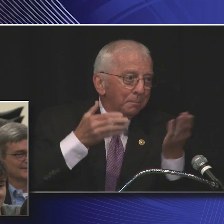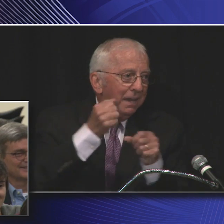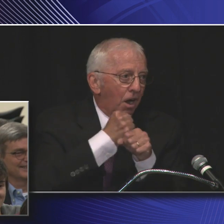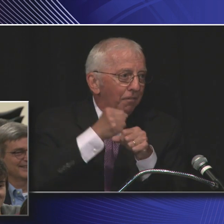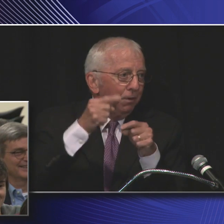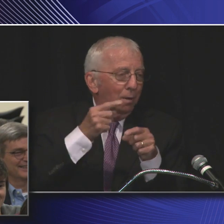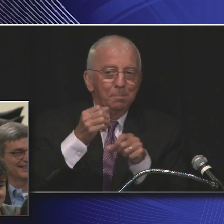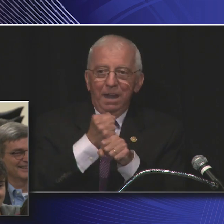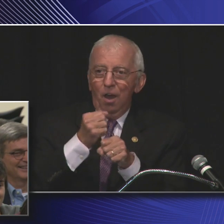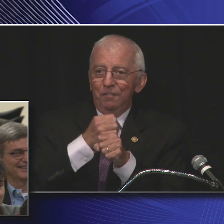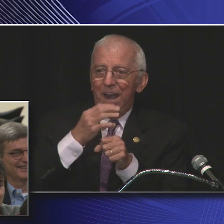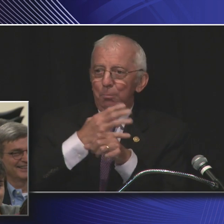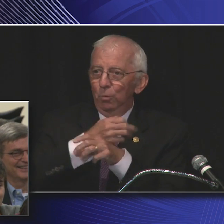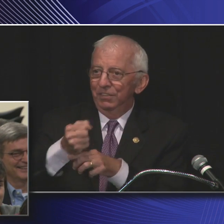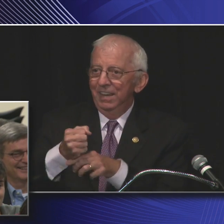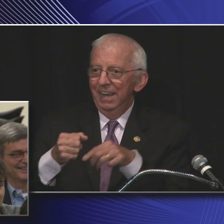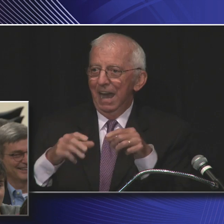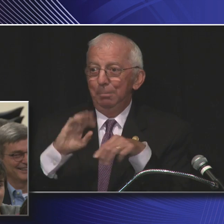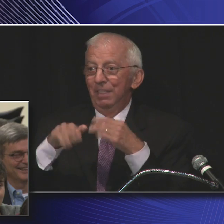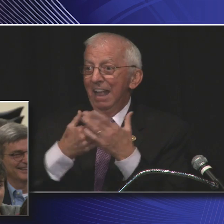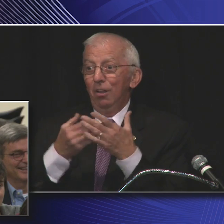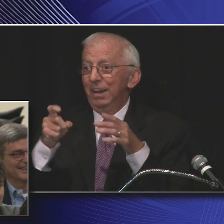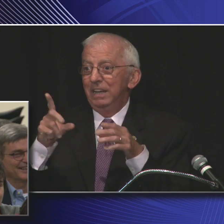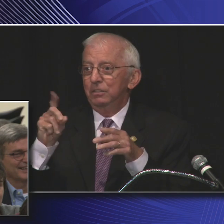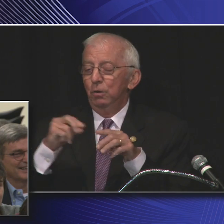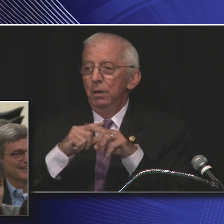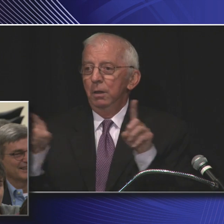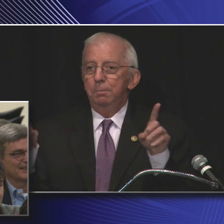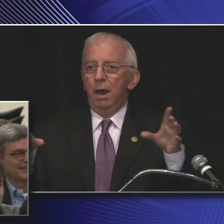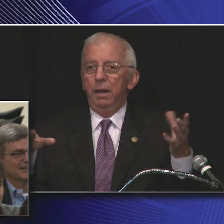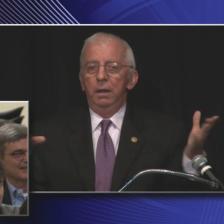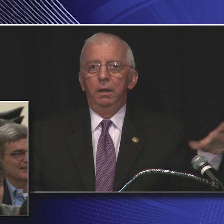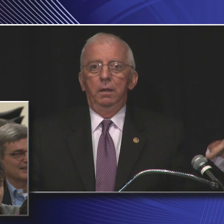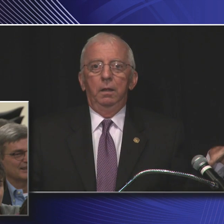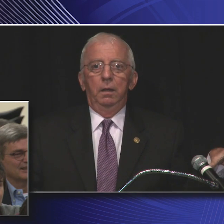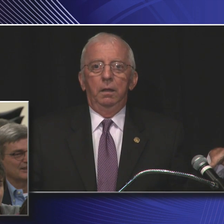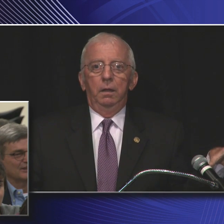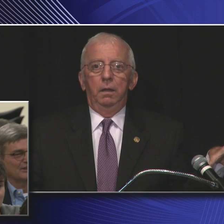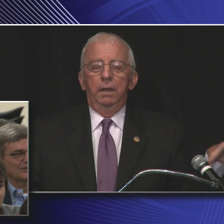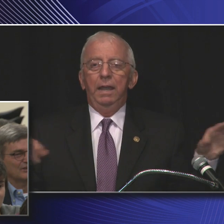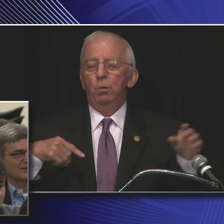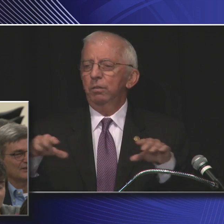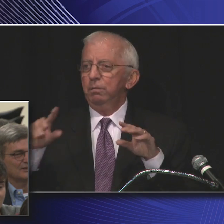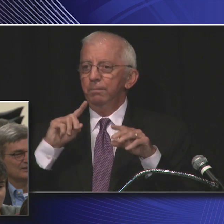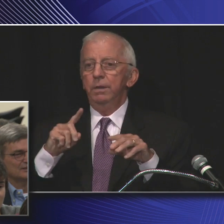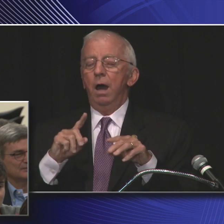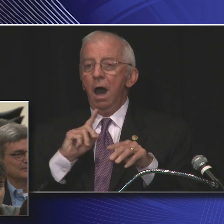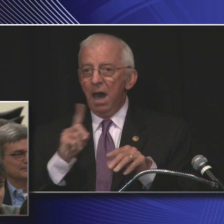Bring me coffee where my coffee cup was at, because that's all he needed to do. But he was honest,